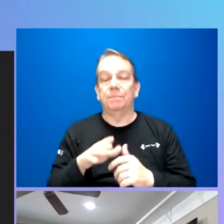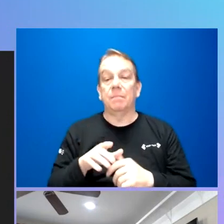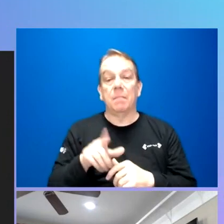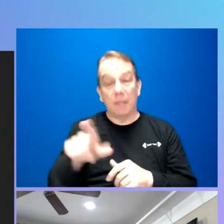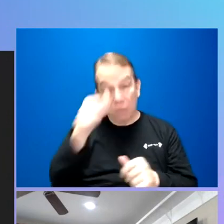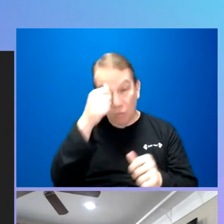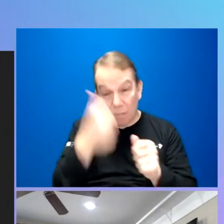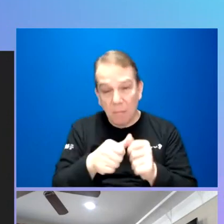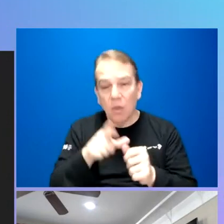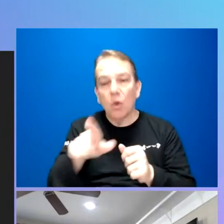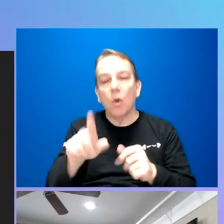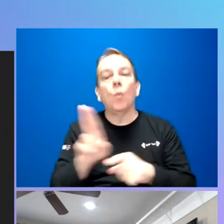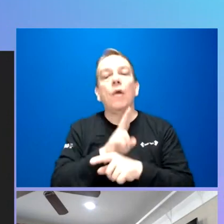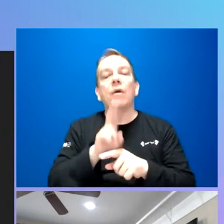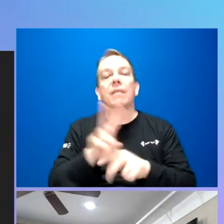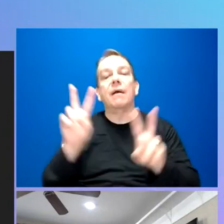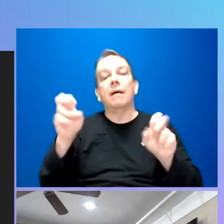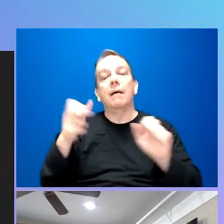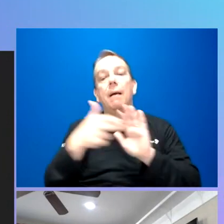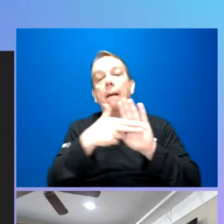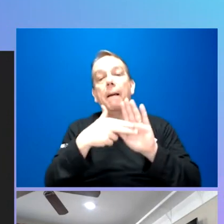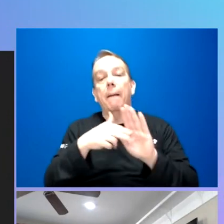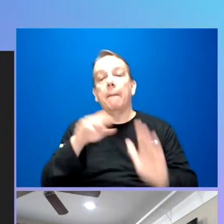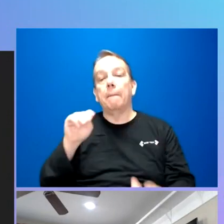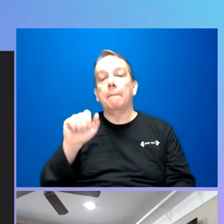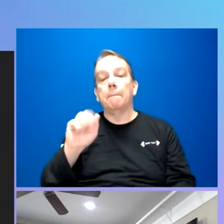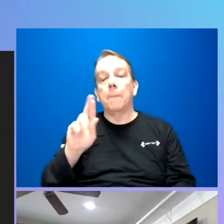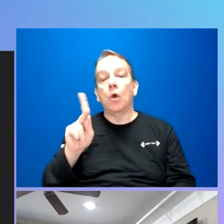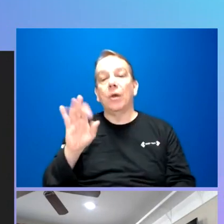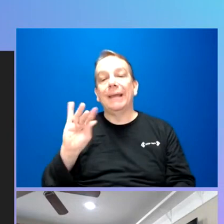marketing hat, you're there to promote, get the word out, get